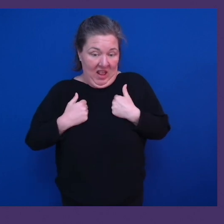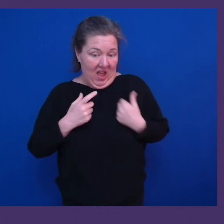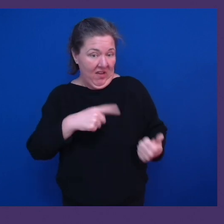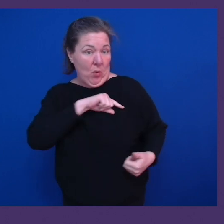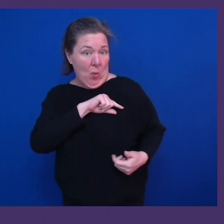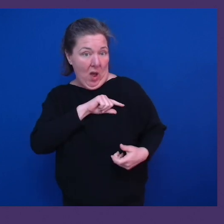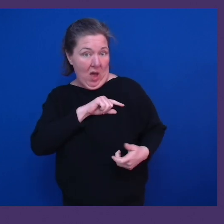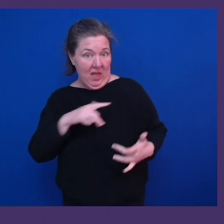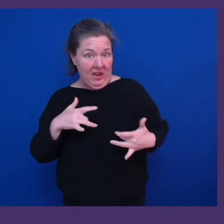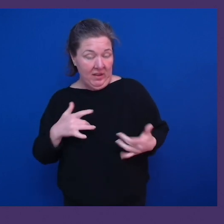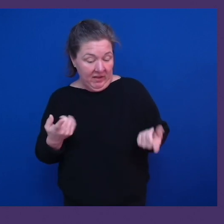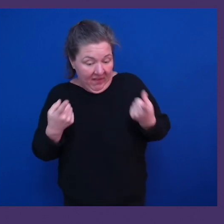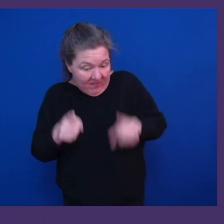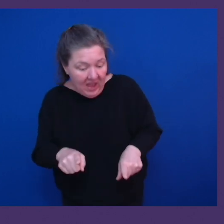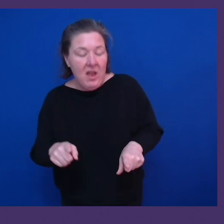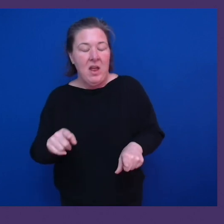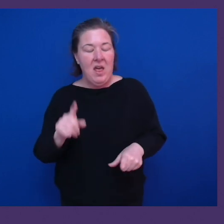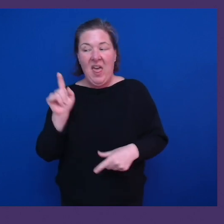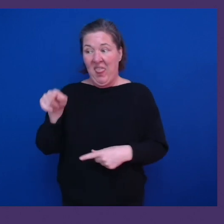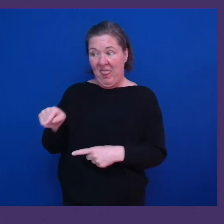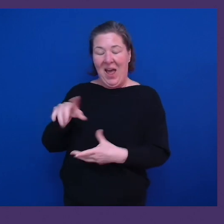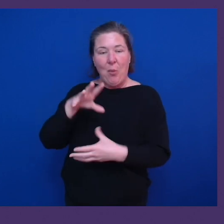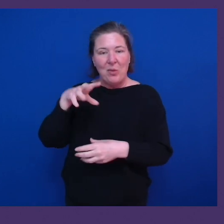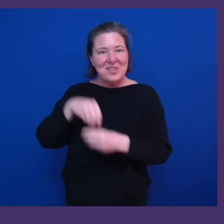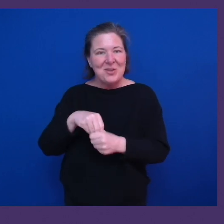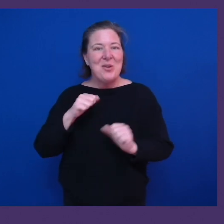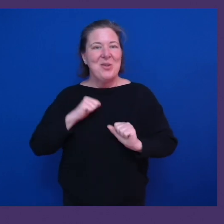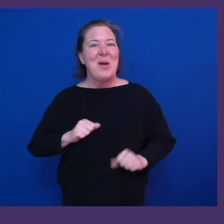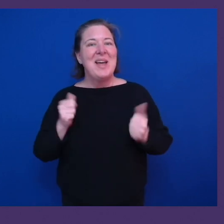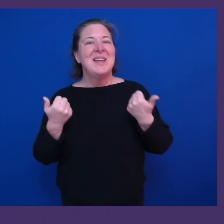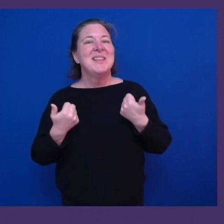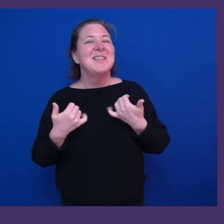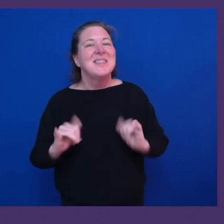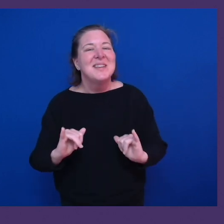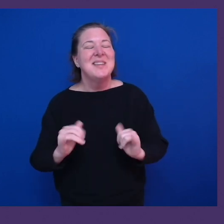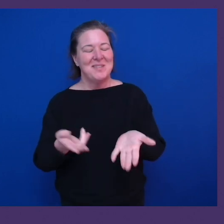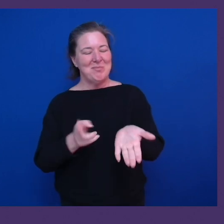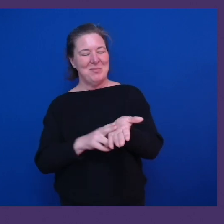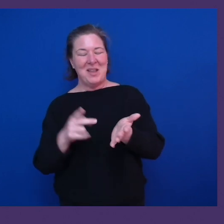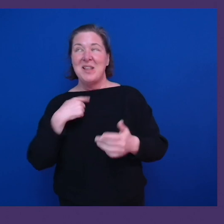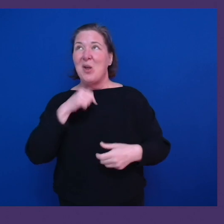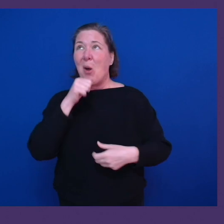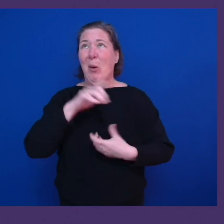And so, instead of stressing about it for the next week, two weeks and worrying about not having, you know,